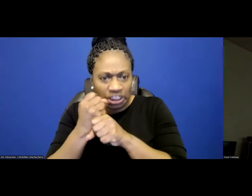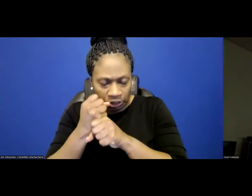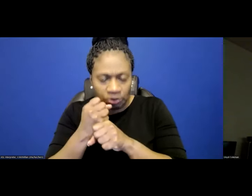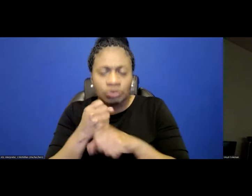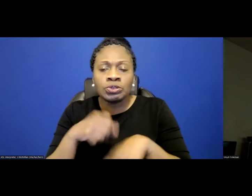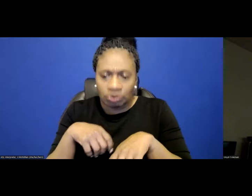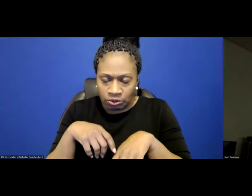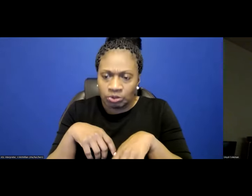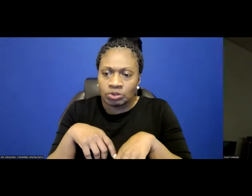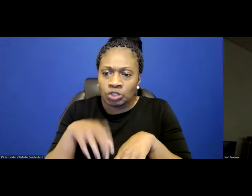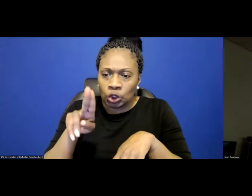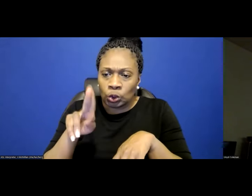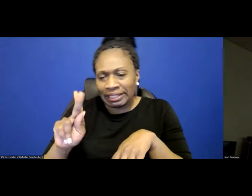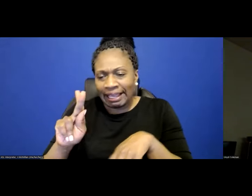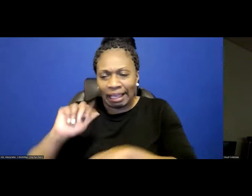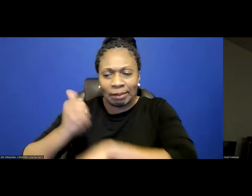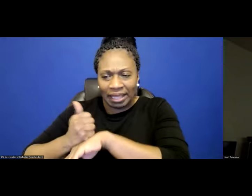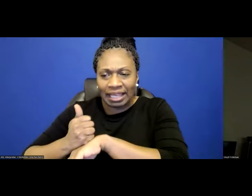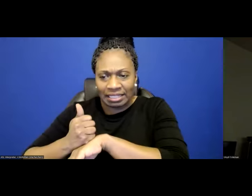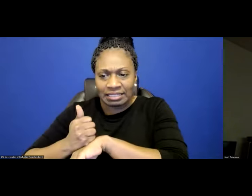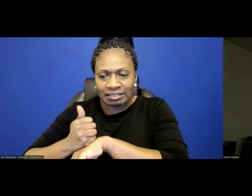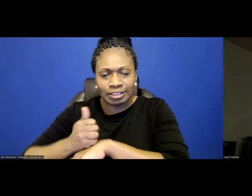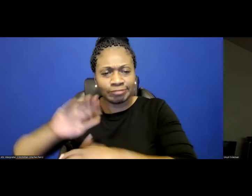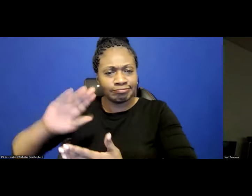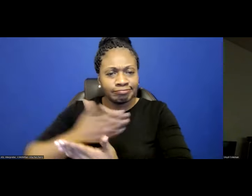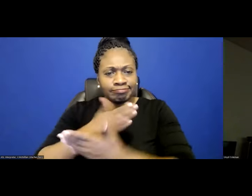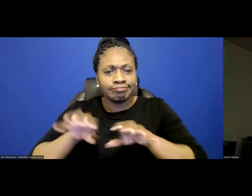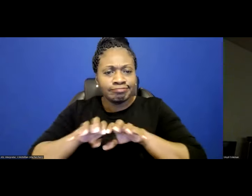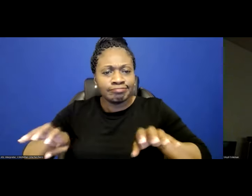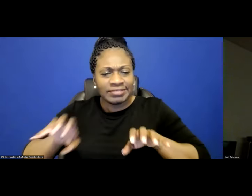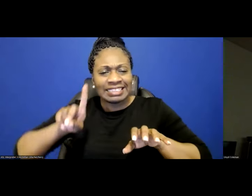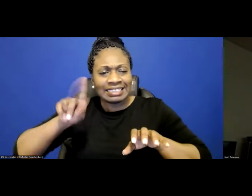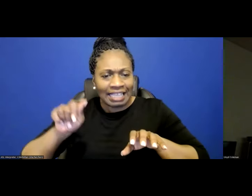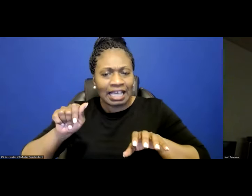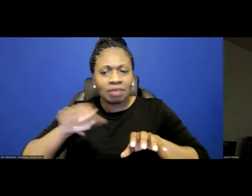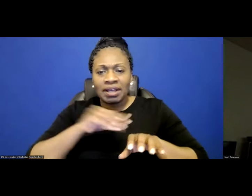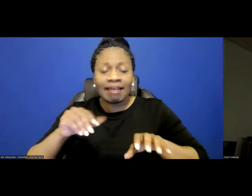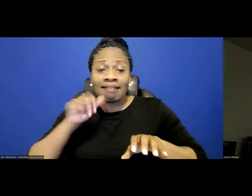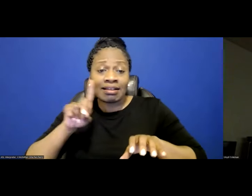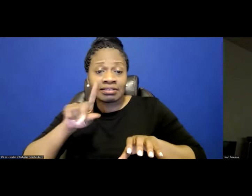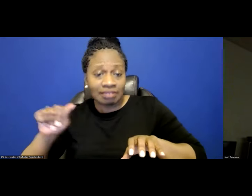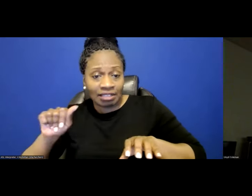It's a UK based ensemble of disabled and non-disabled professional musicians.